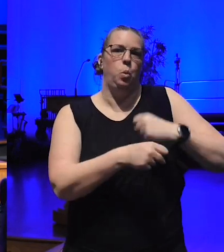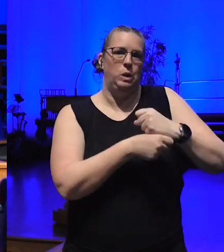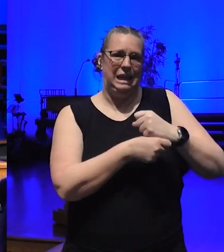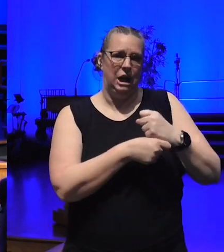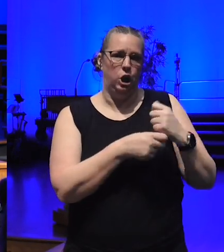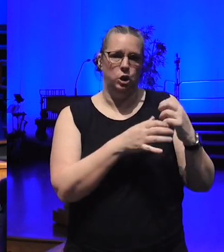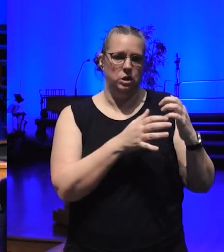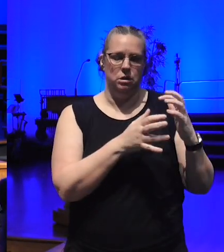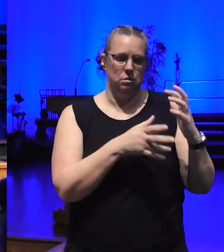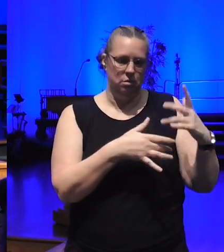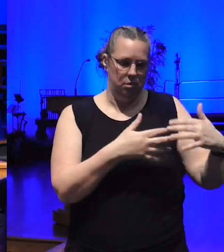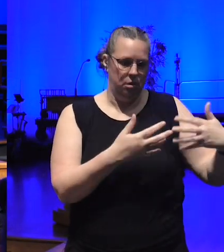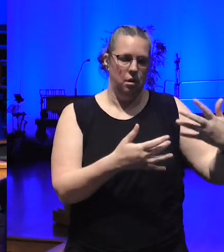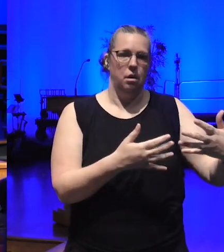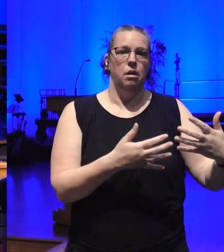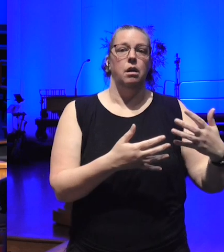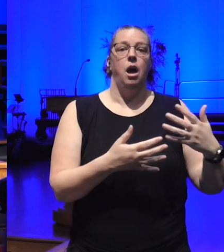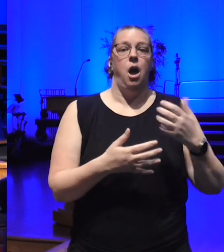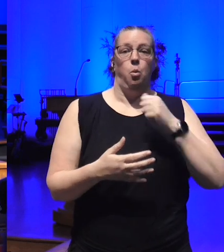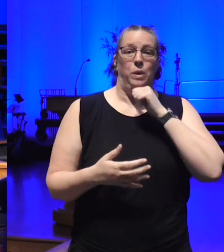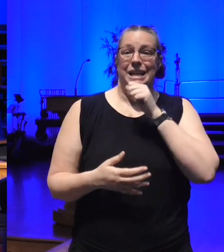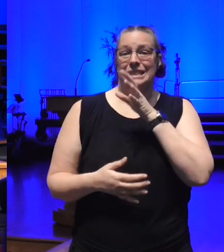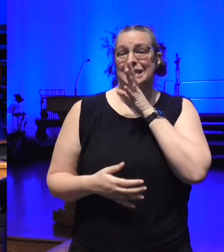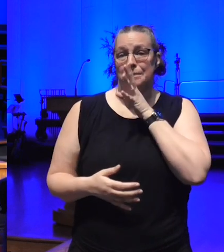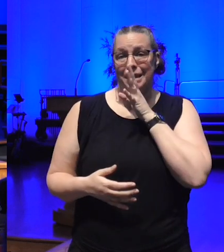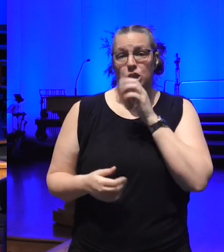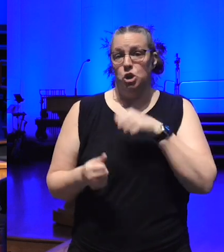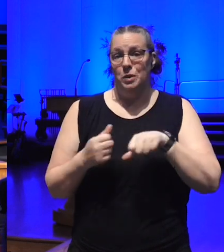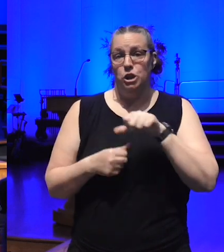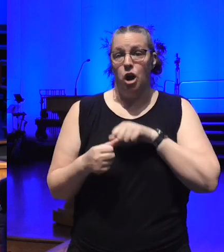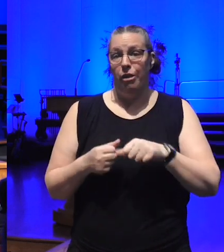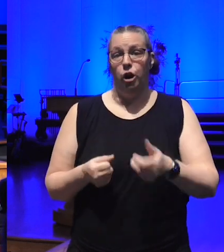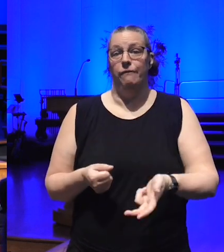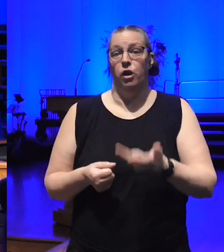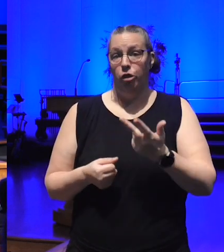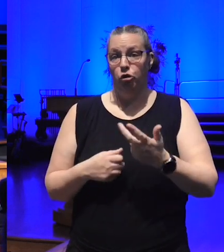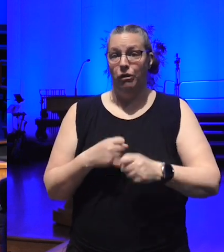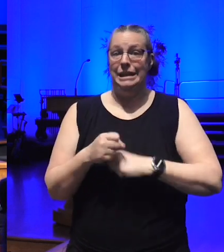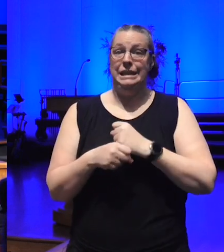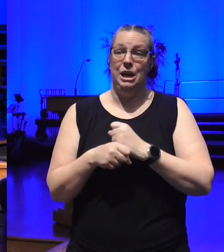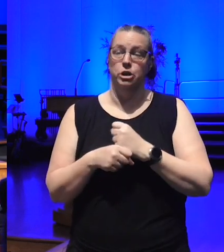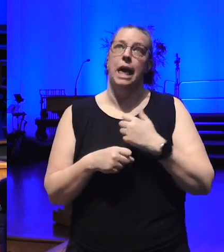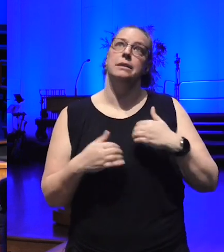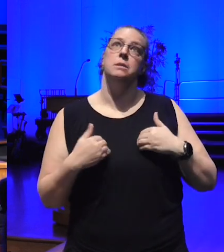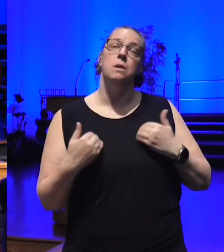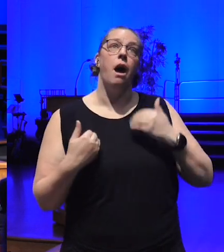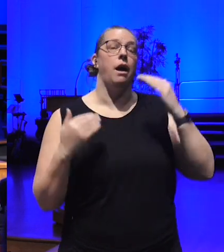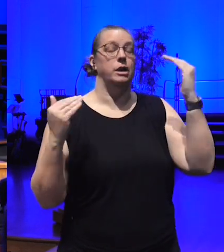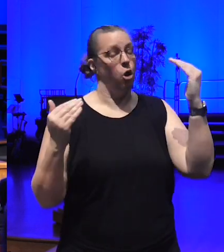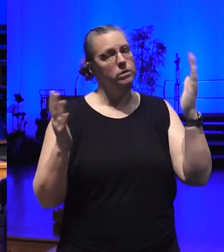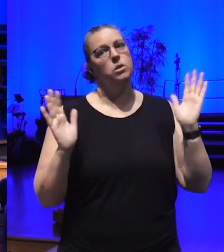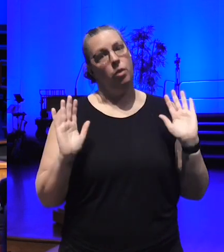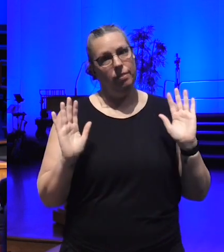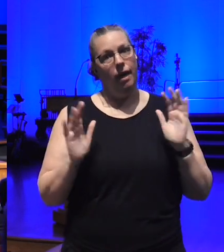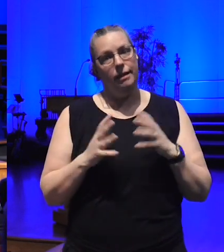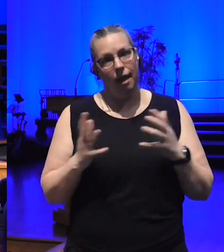speak for 3 years which in young adult years is 10 years and uh we reconnected and we quickly